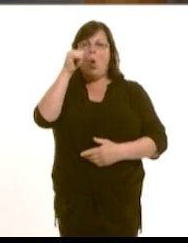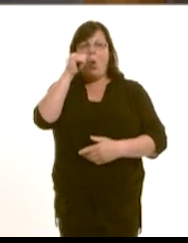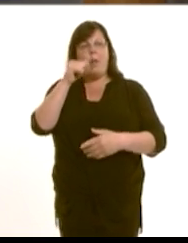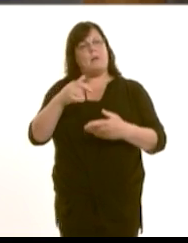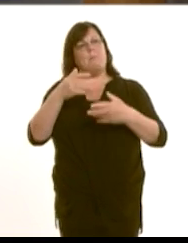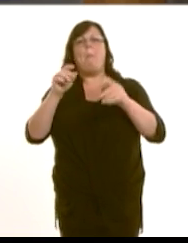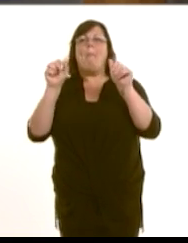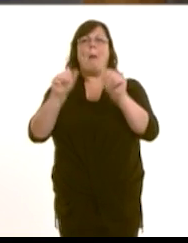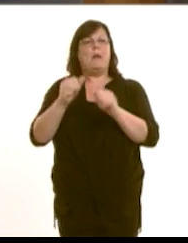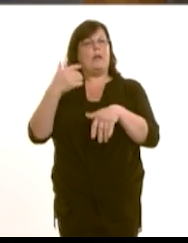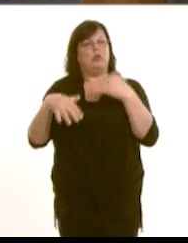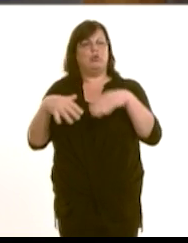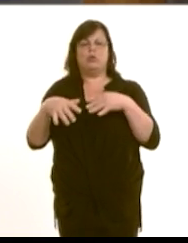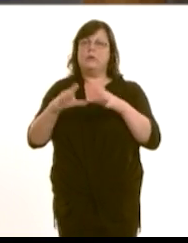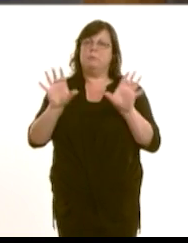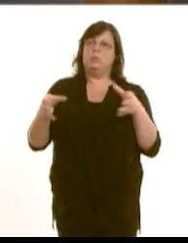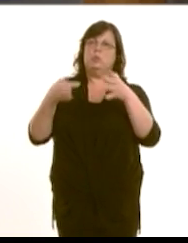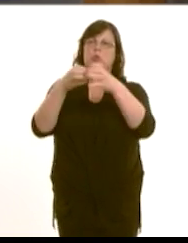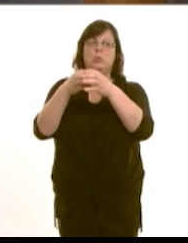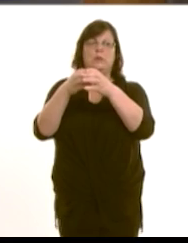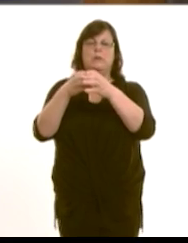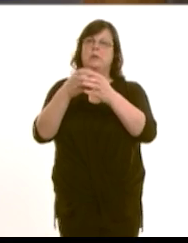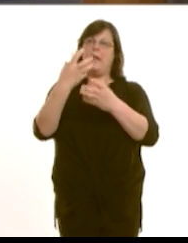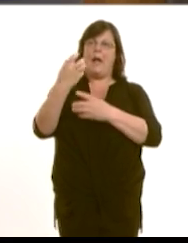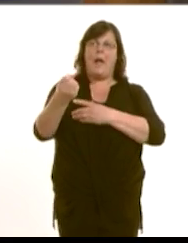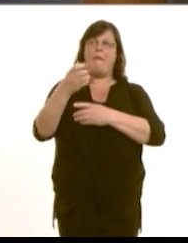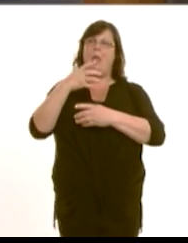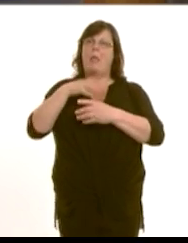starting a process to develop a long-term health and care strategy for Powys during